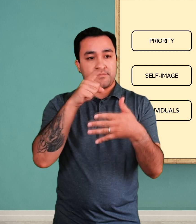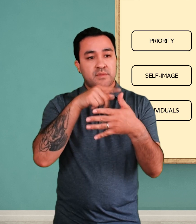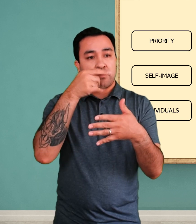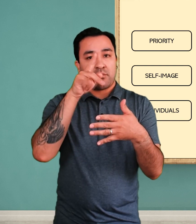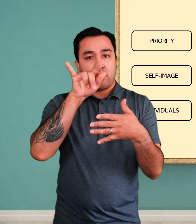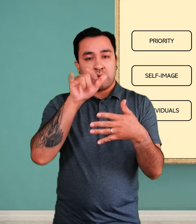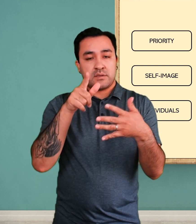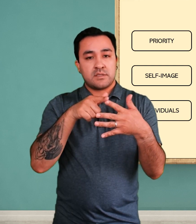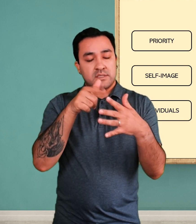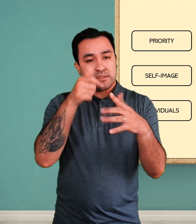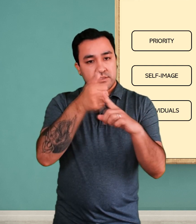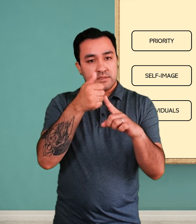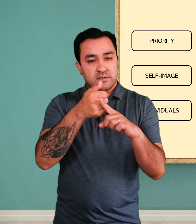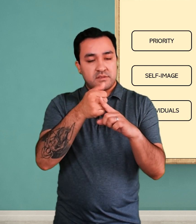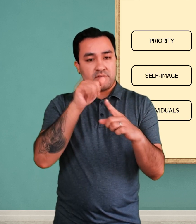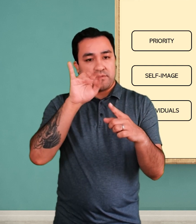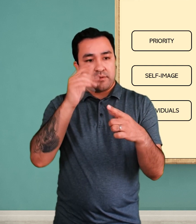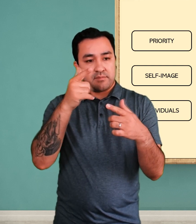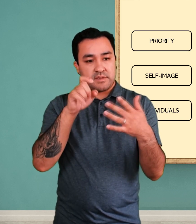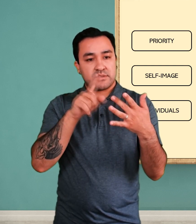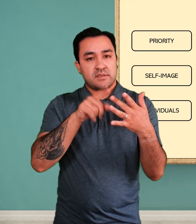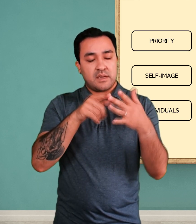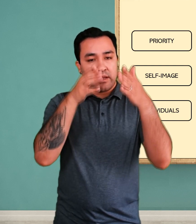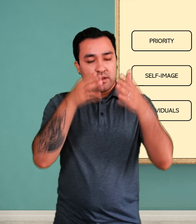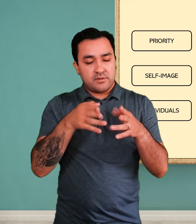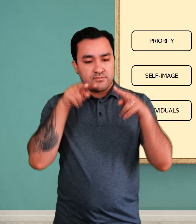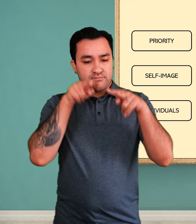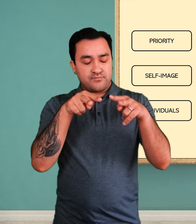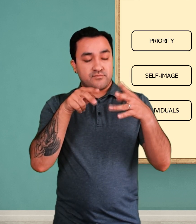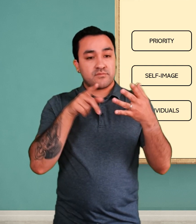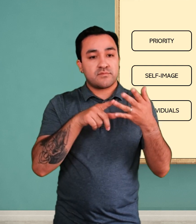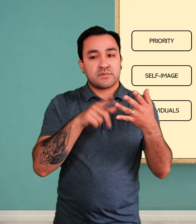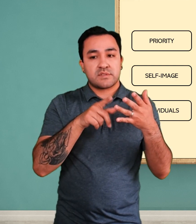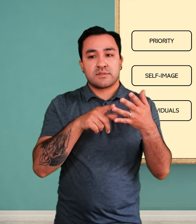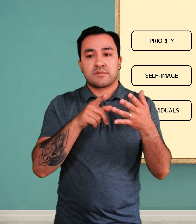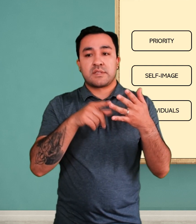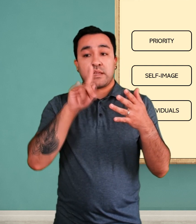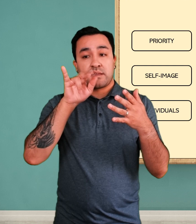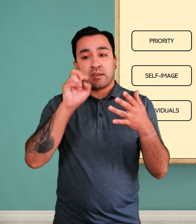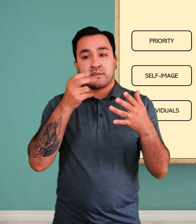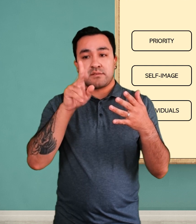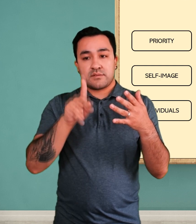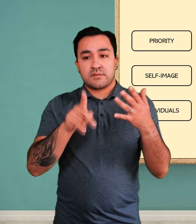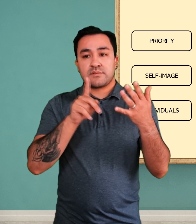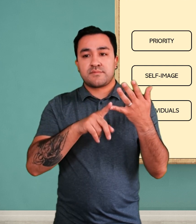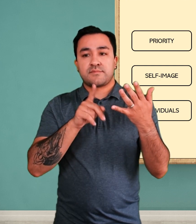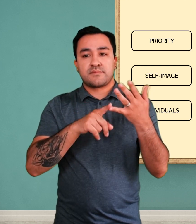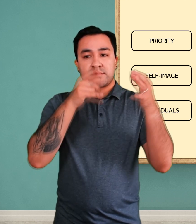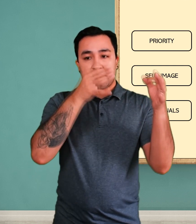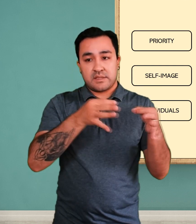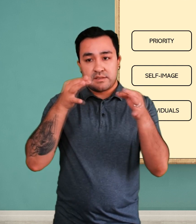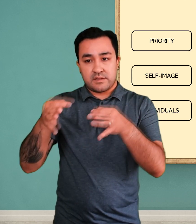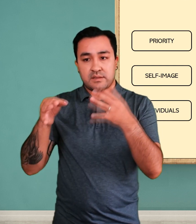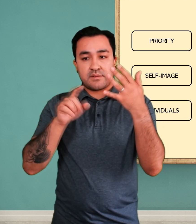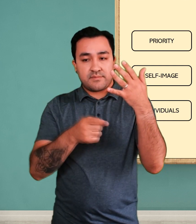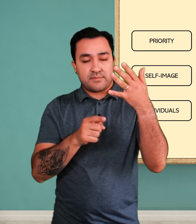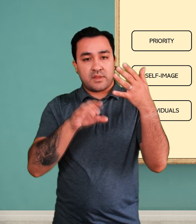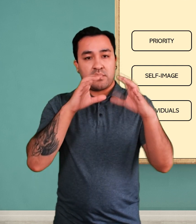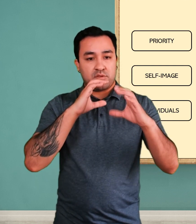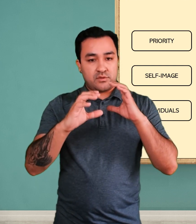individuals are viewed, kinship, decision making, and communication. First is priority. As stated